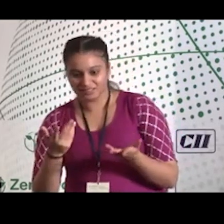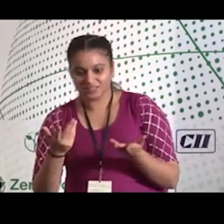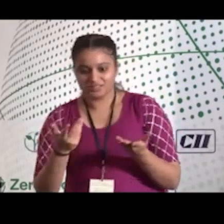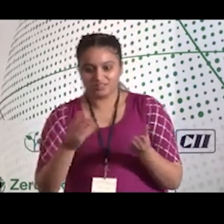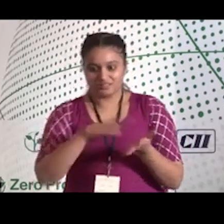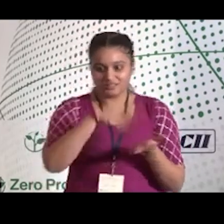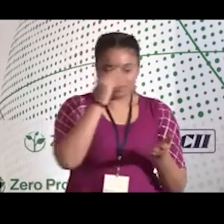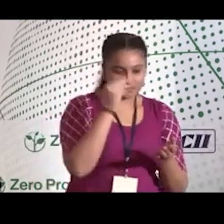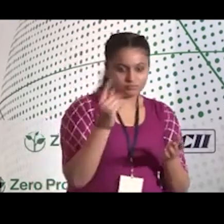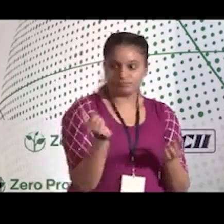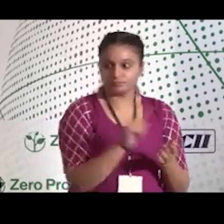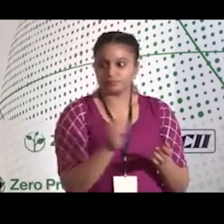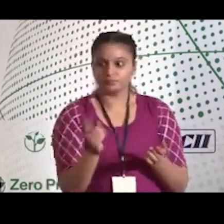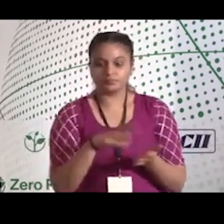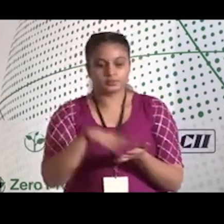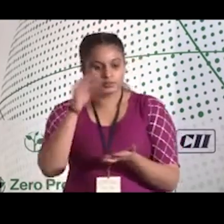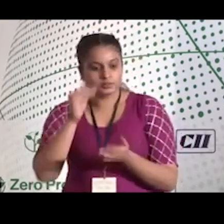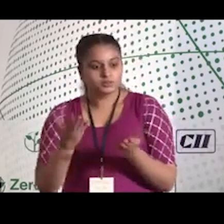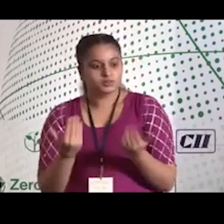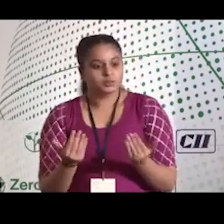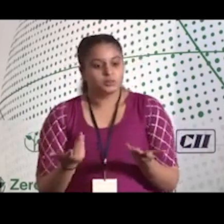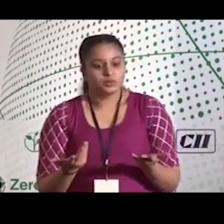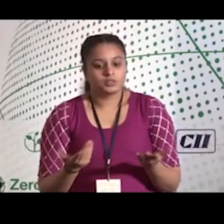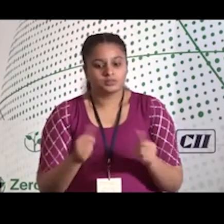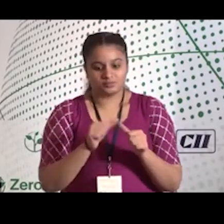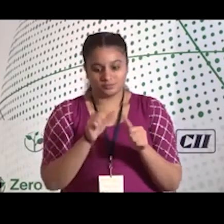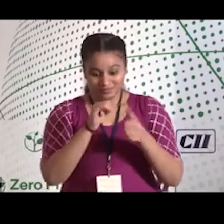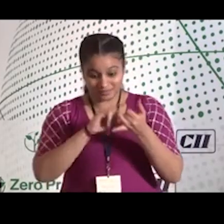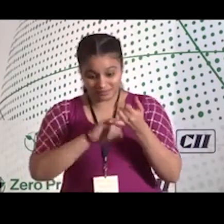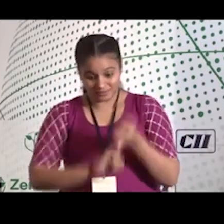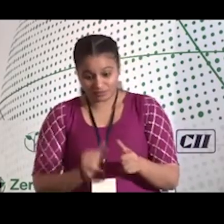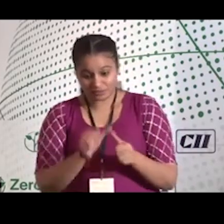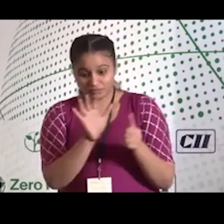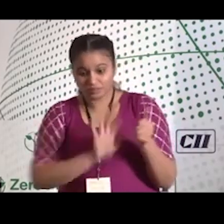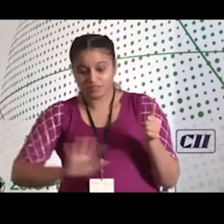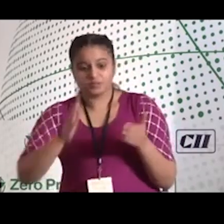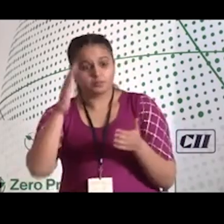because the South Asian region doesn't do that enough in our belief.